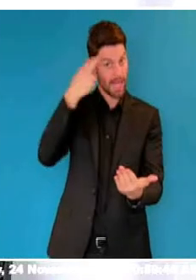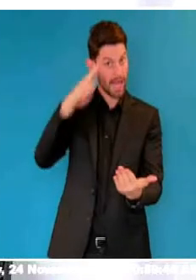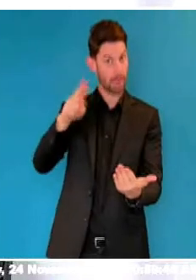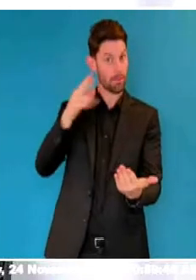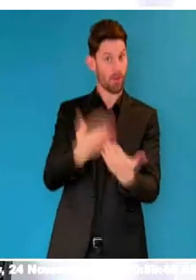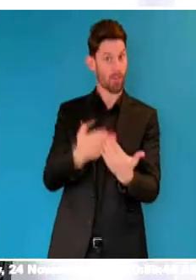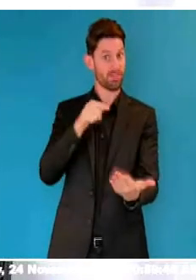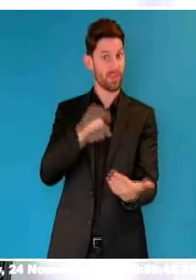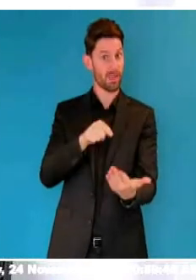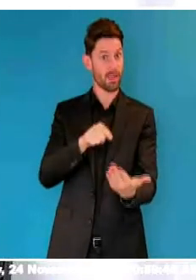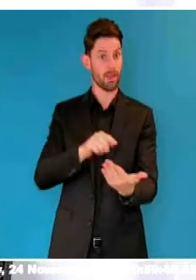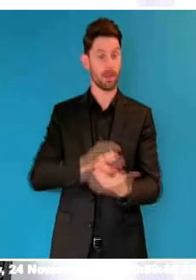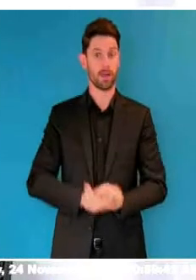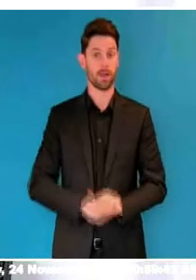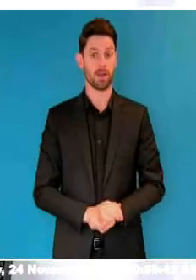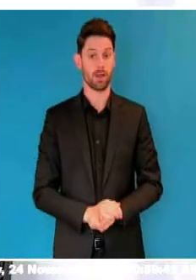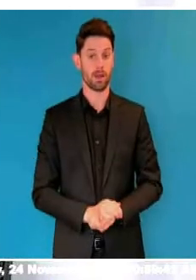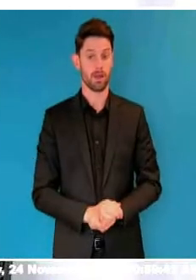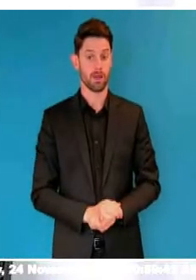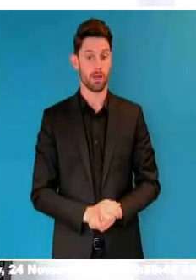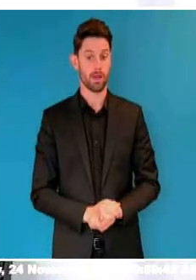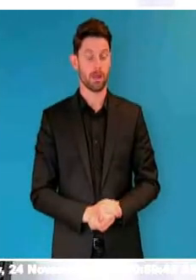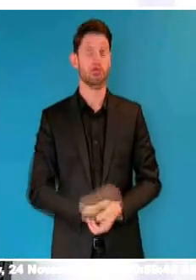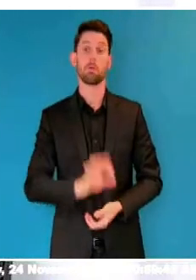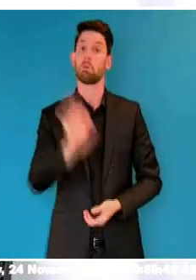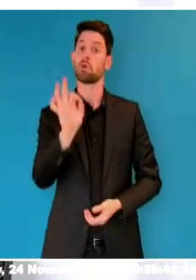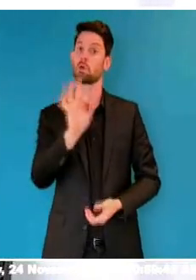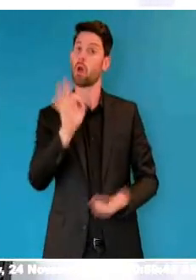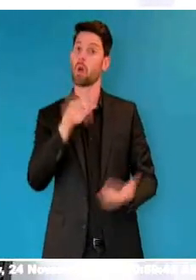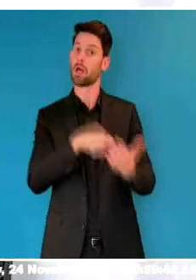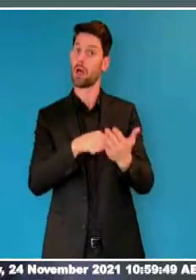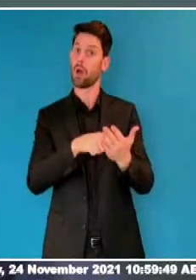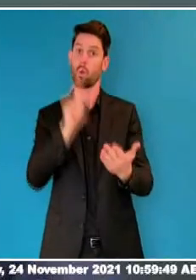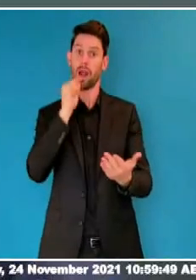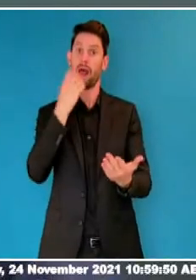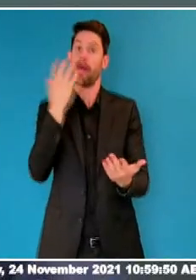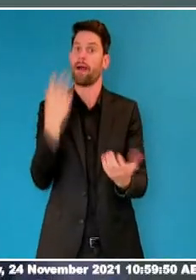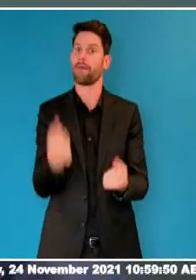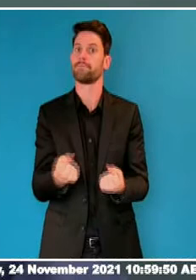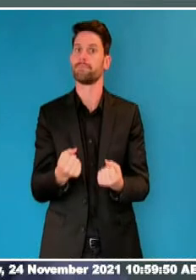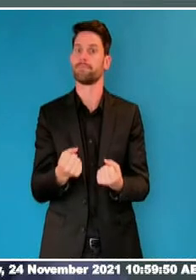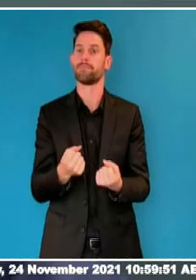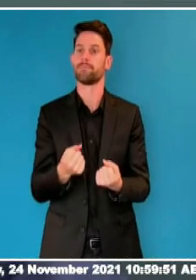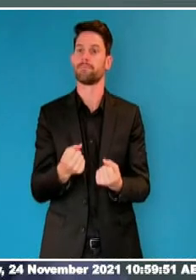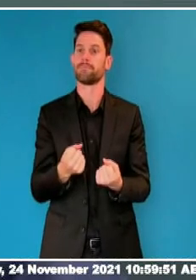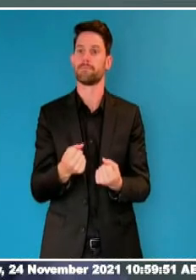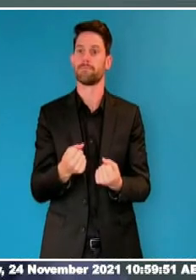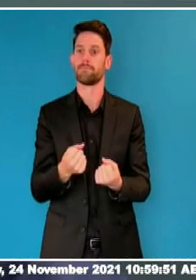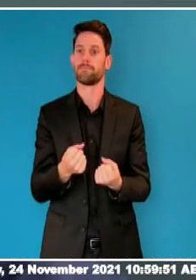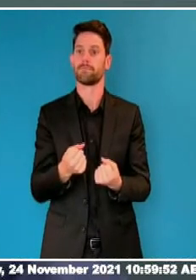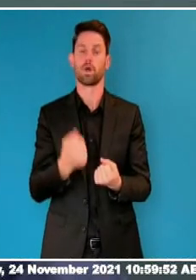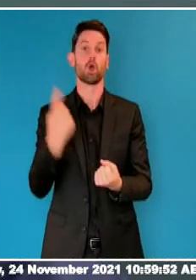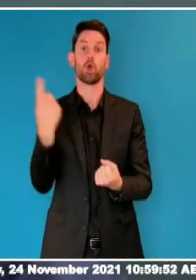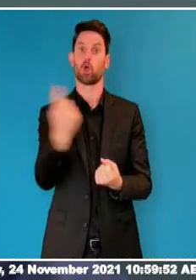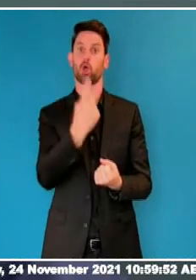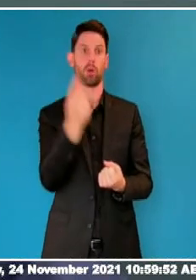No. It would recordÂ it would record who the complainant was,